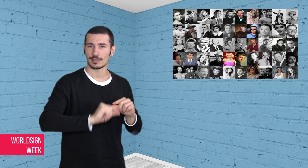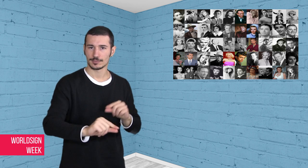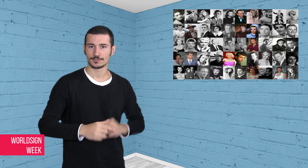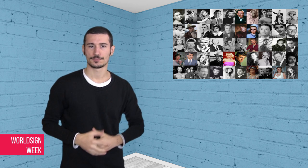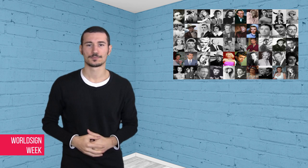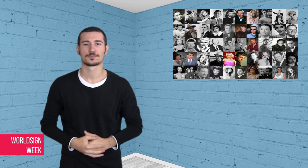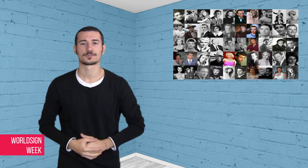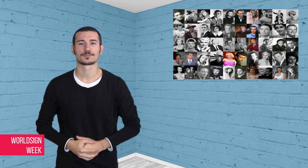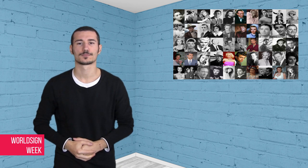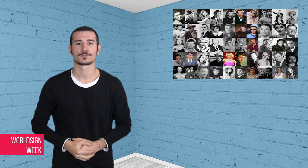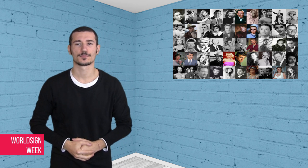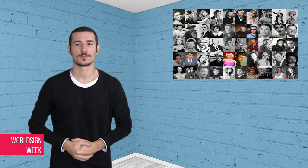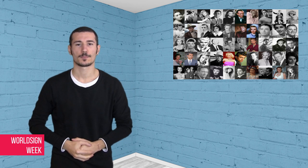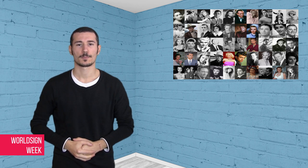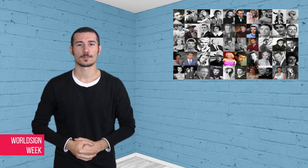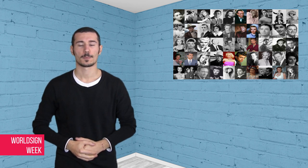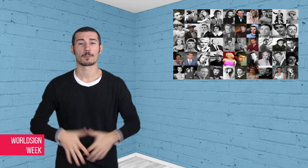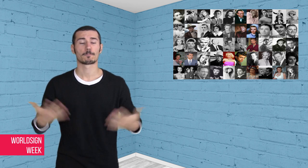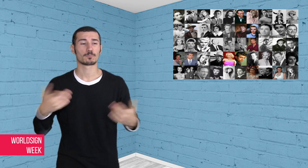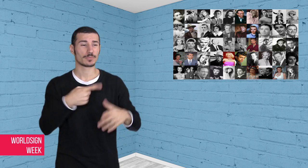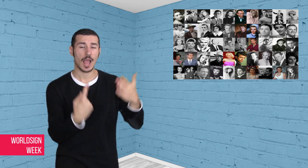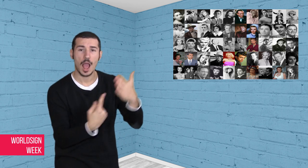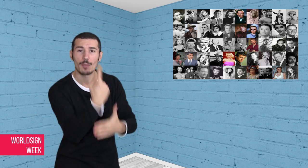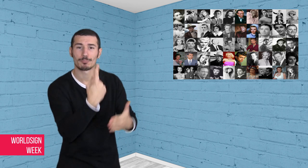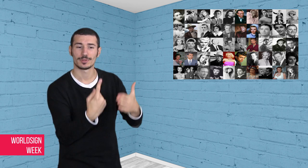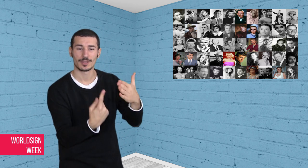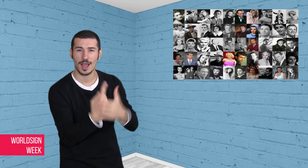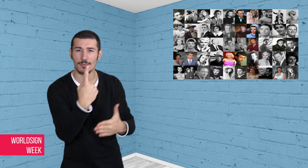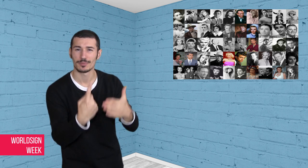However, within the industry, many say things have